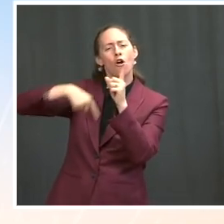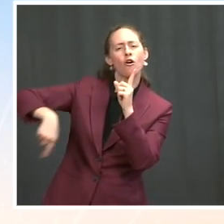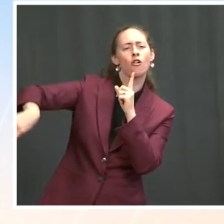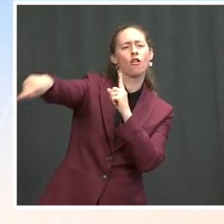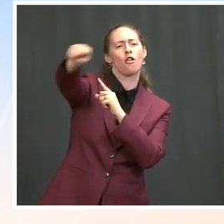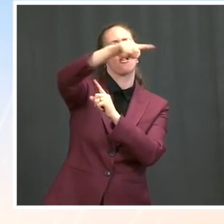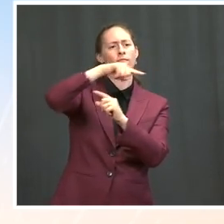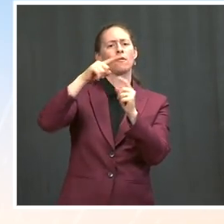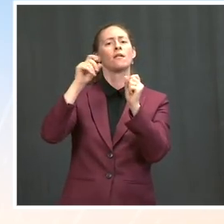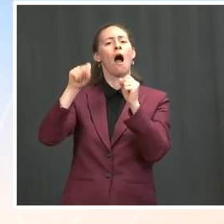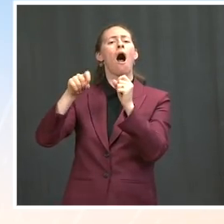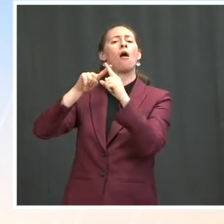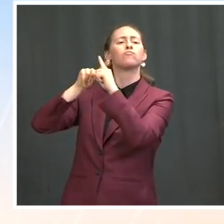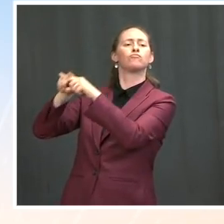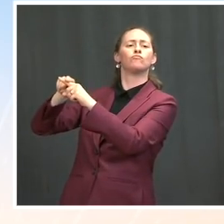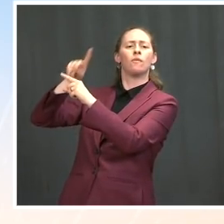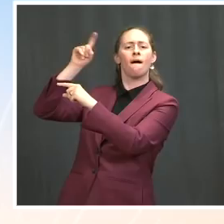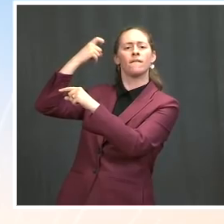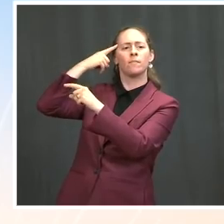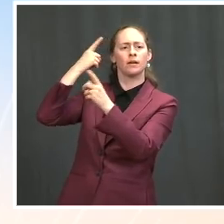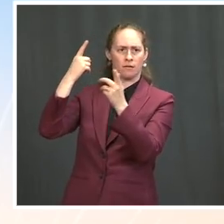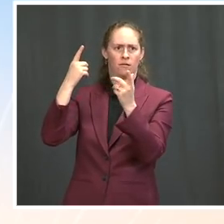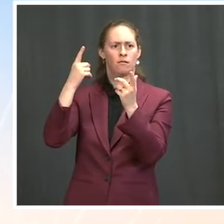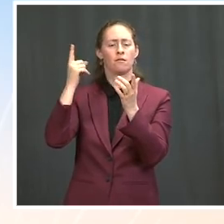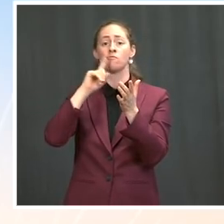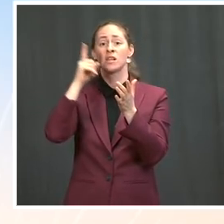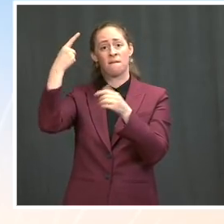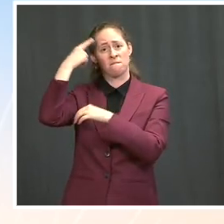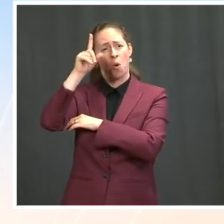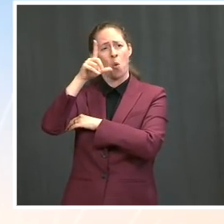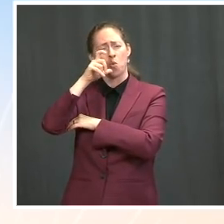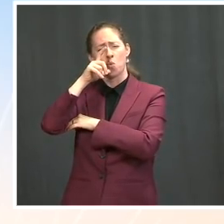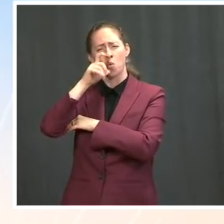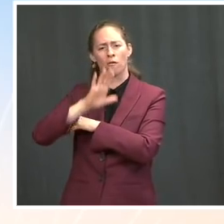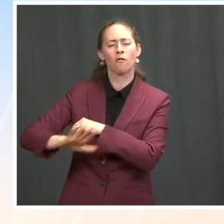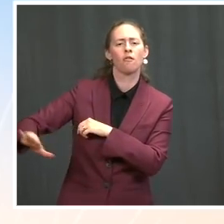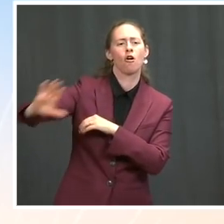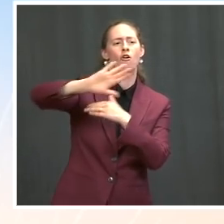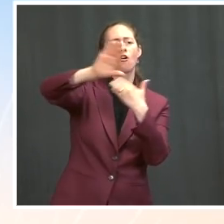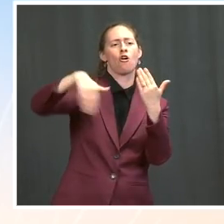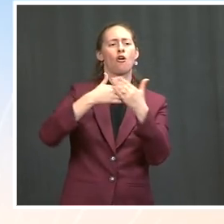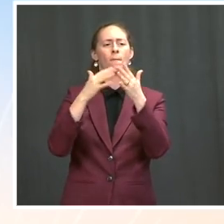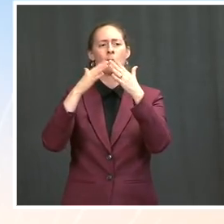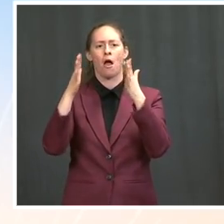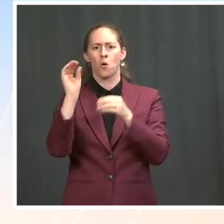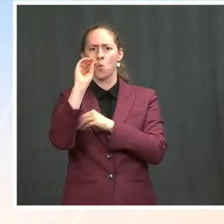that this President is going to govern for all Americans, not just one -- from one wing of a party or the other;